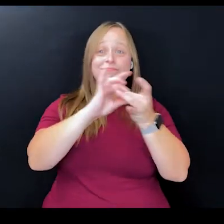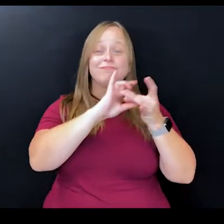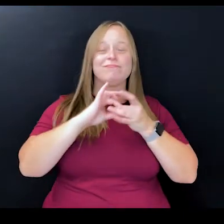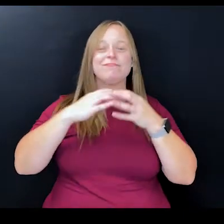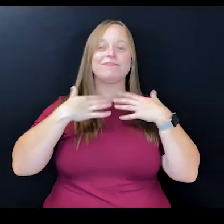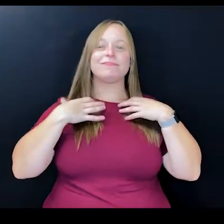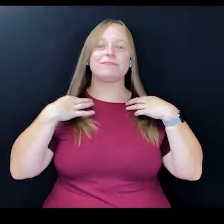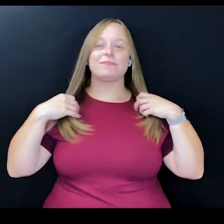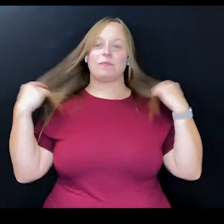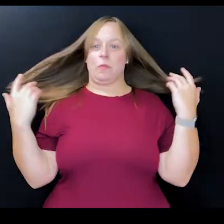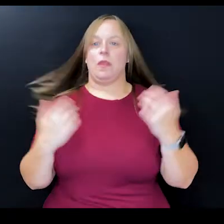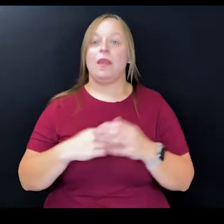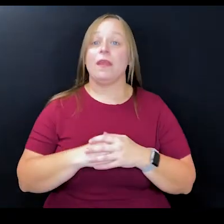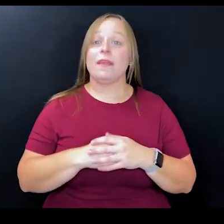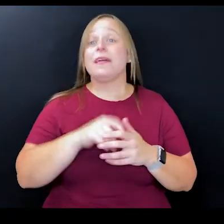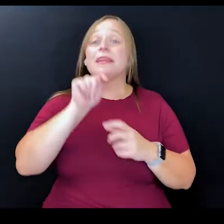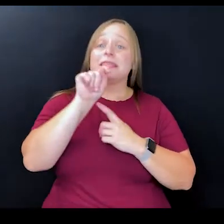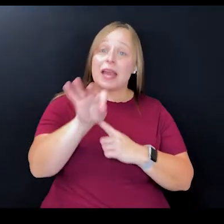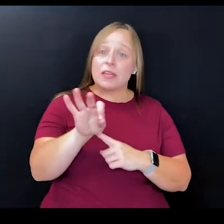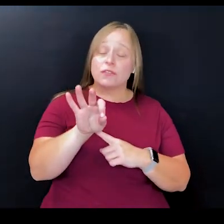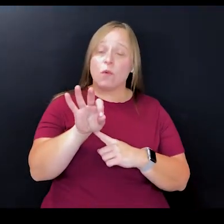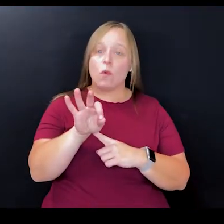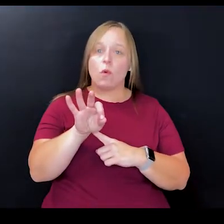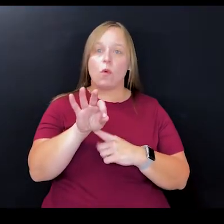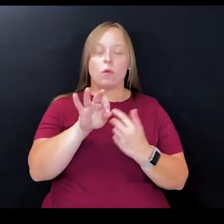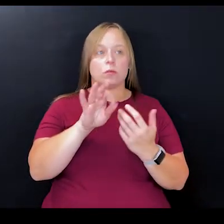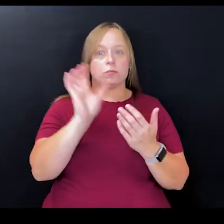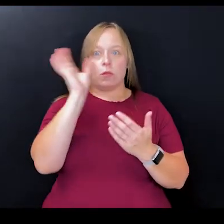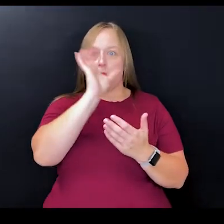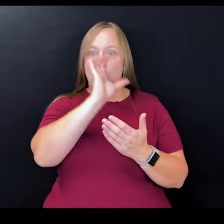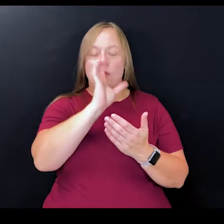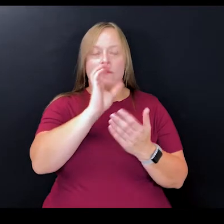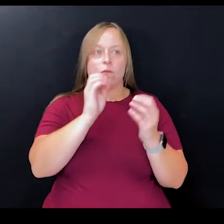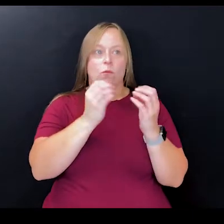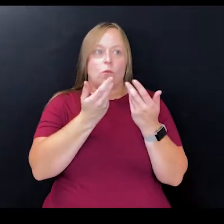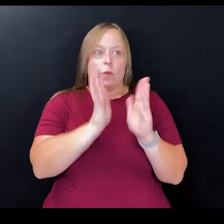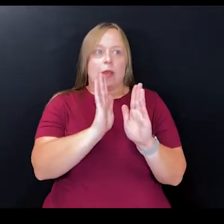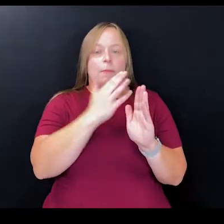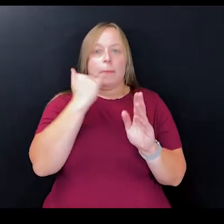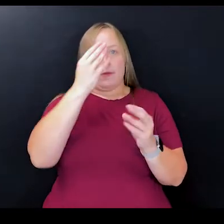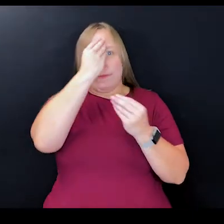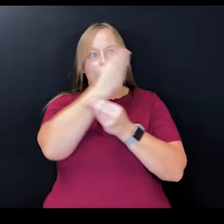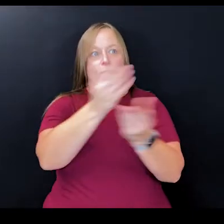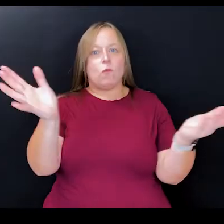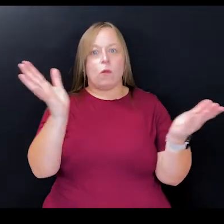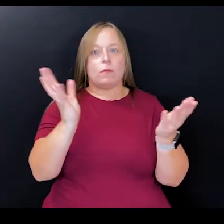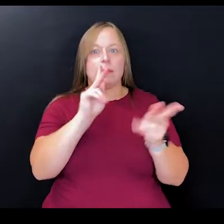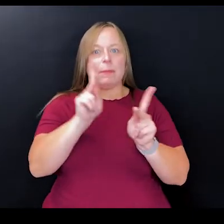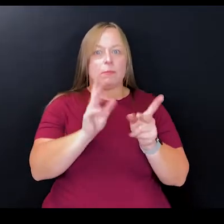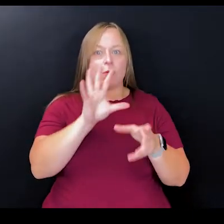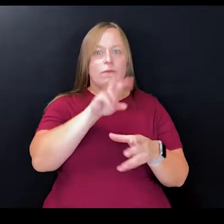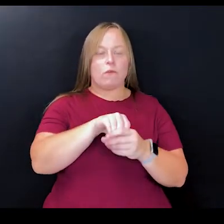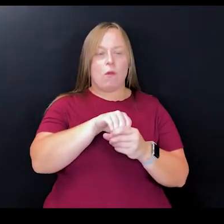The task force is always looking for ways to better inform its participants about